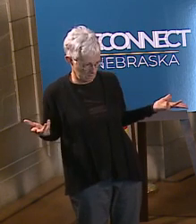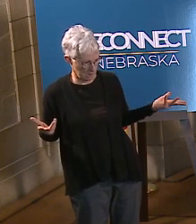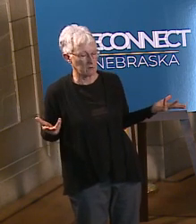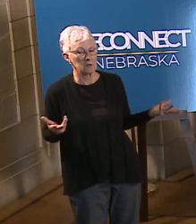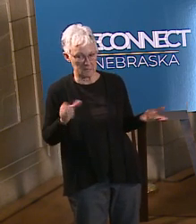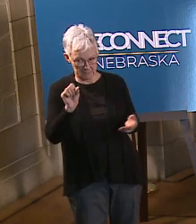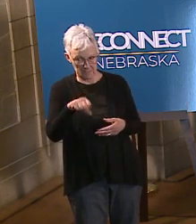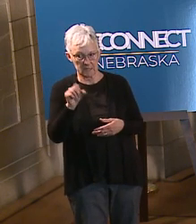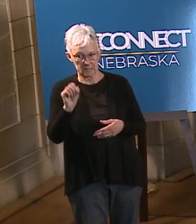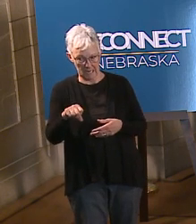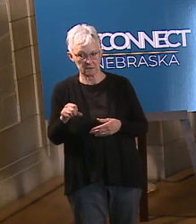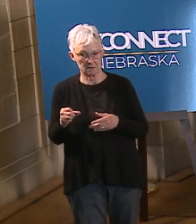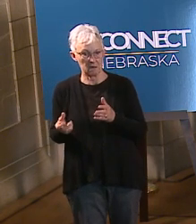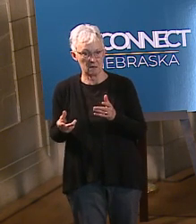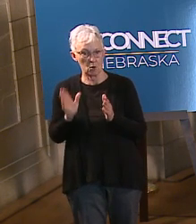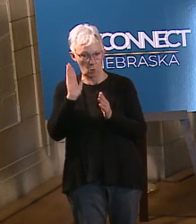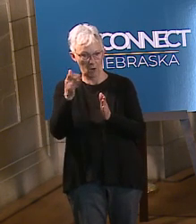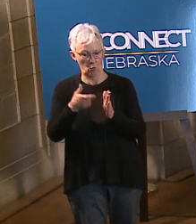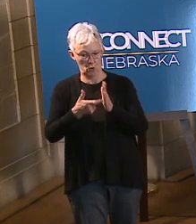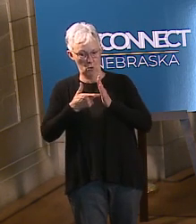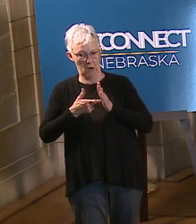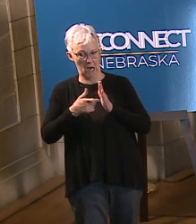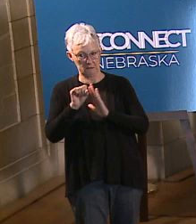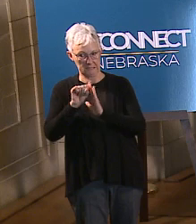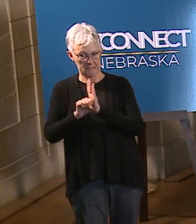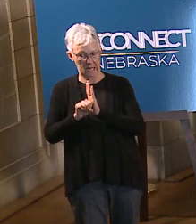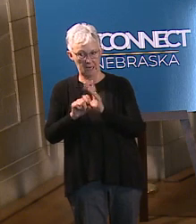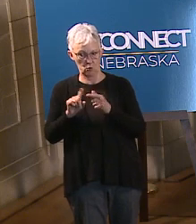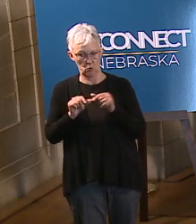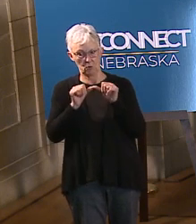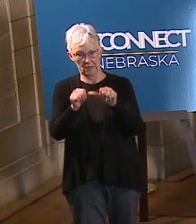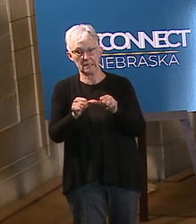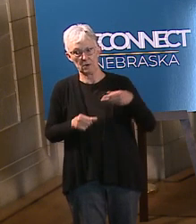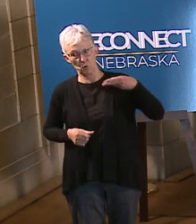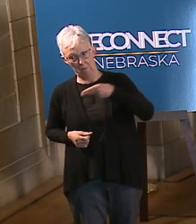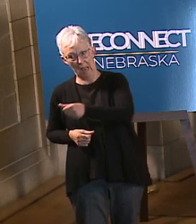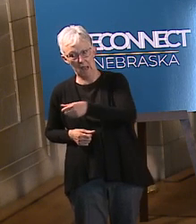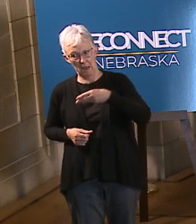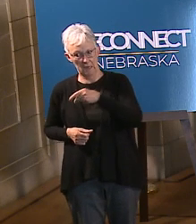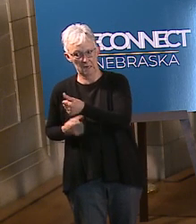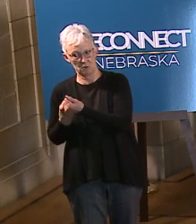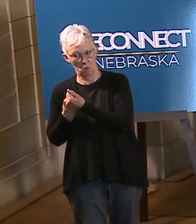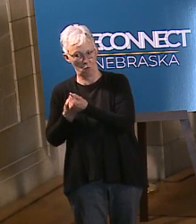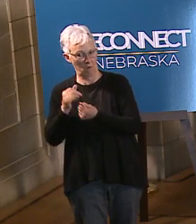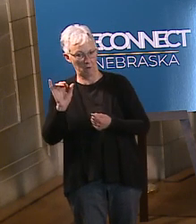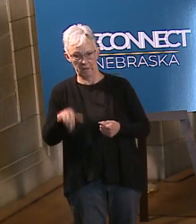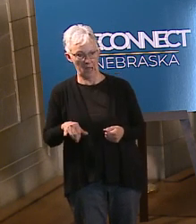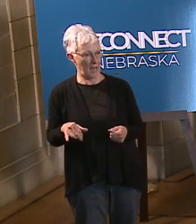PROGRAM AND IT WOULD HAVE CONTINUED TO PAY, WOULD HAVE